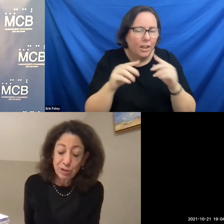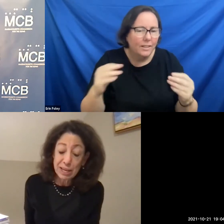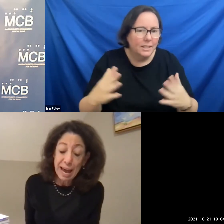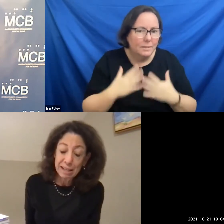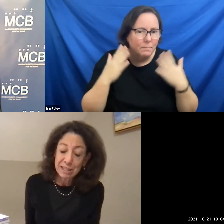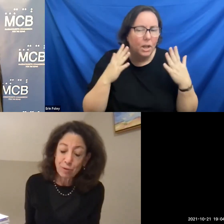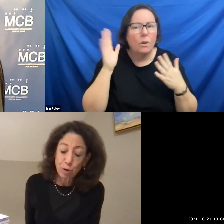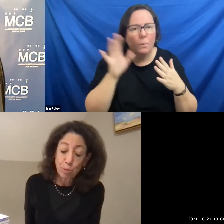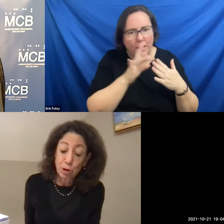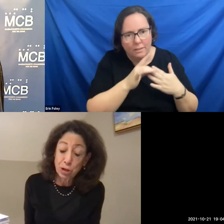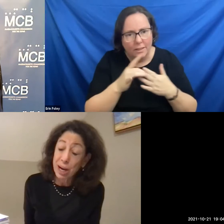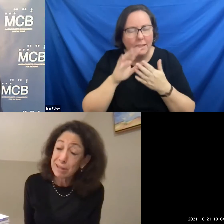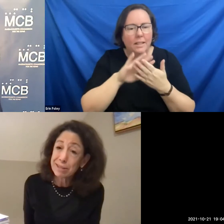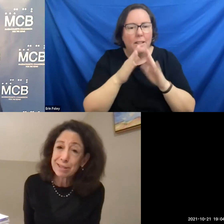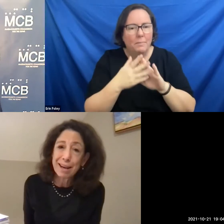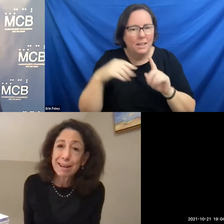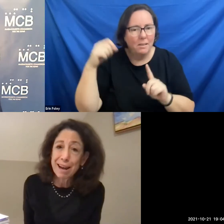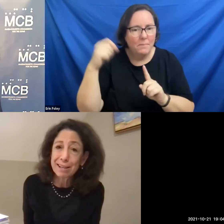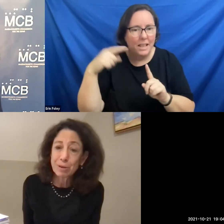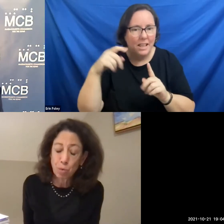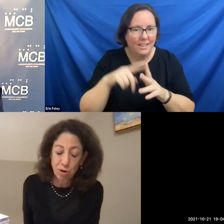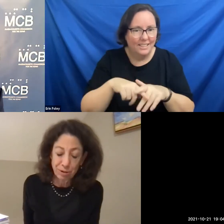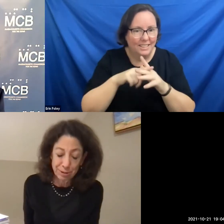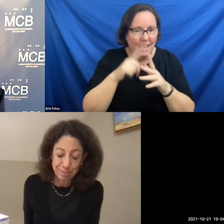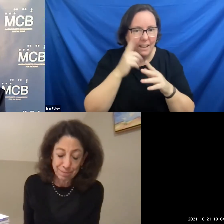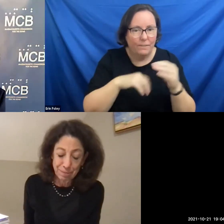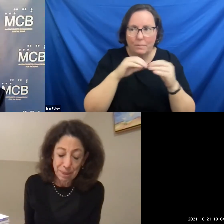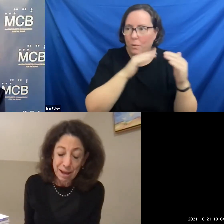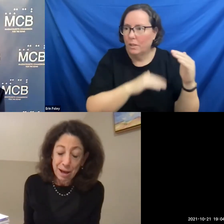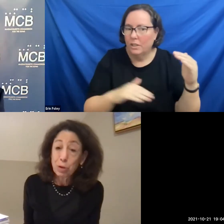as a catalyst for a more just and connected world.